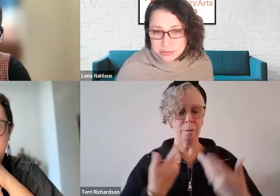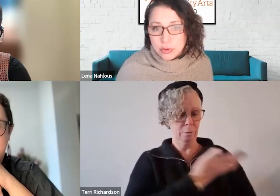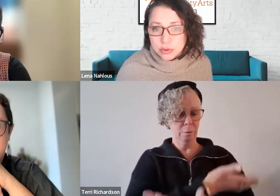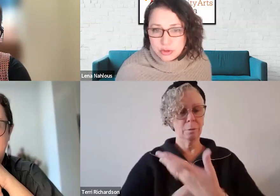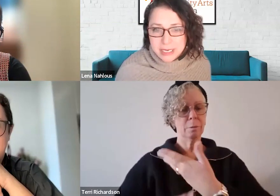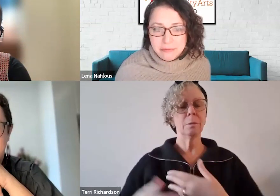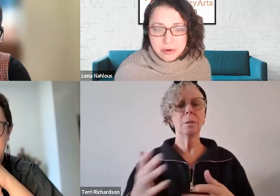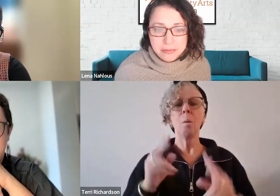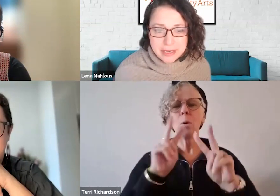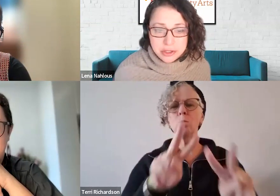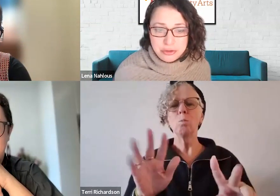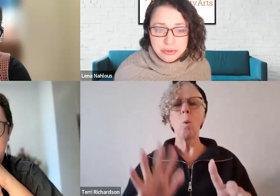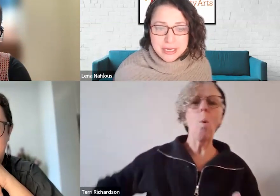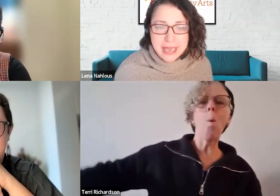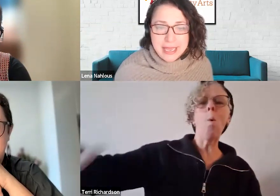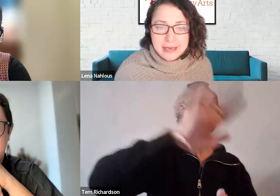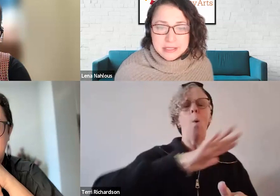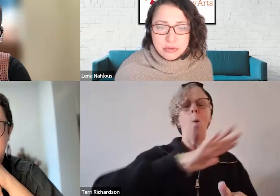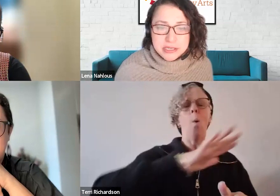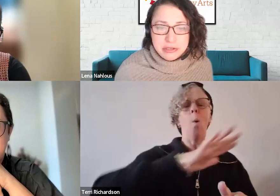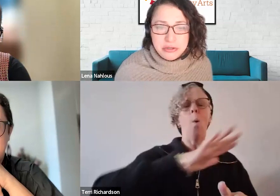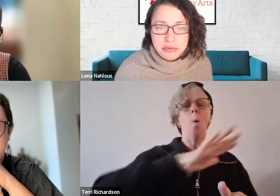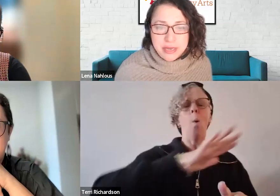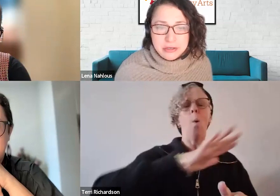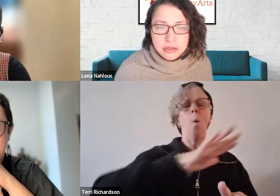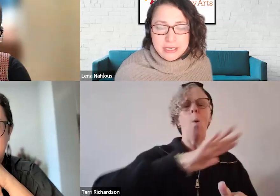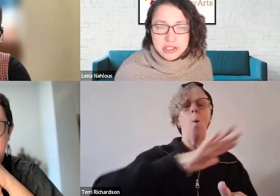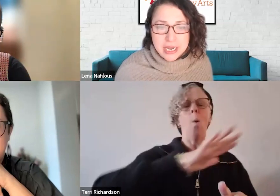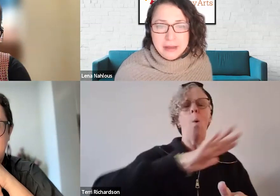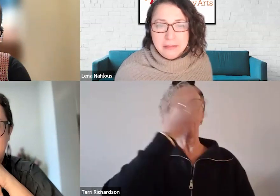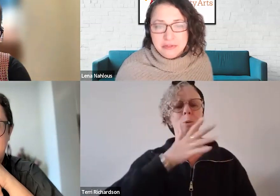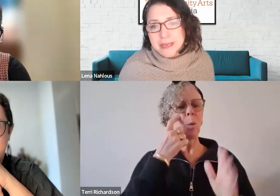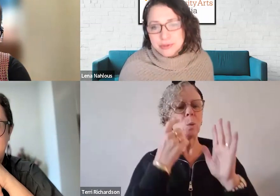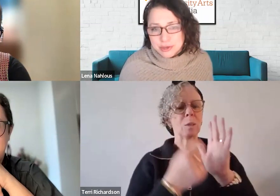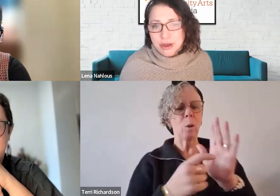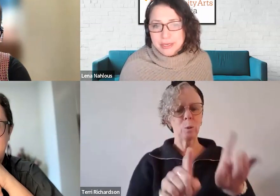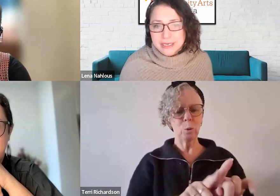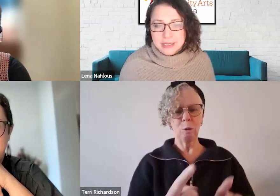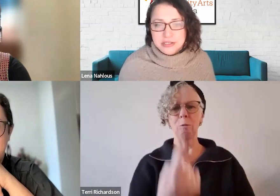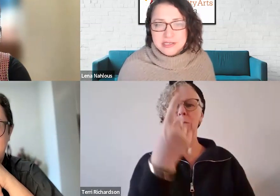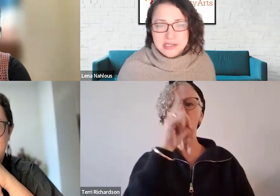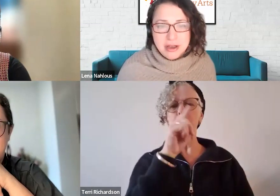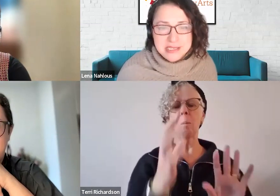we're all zooming in from and to and also to acknowledge First Peoples' ongoing connections to sky,